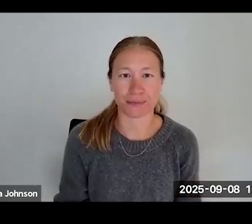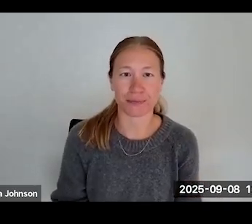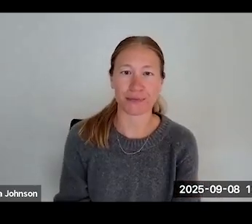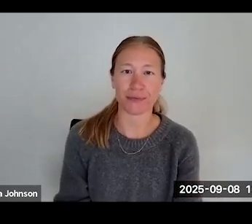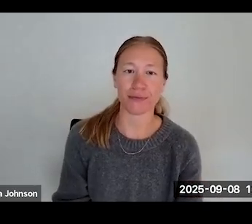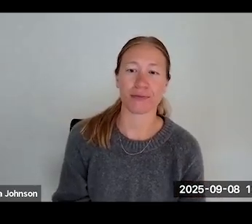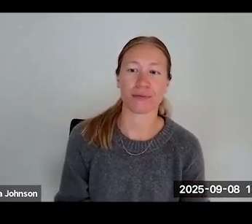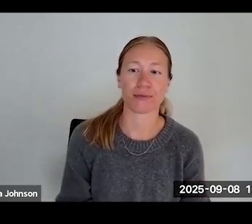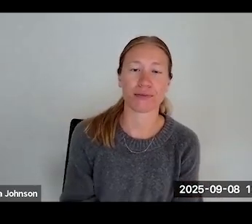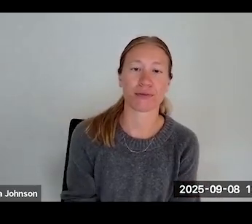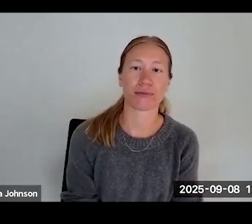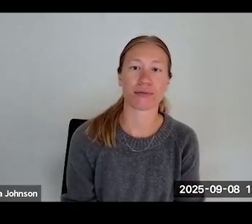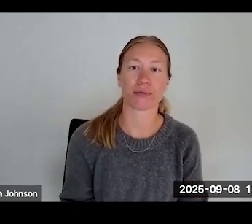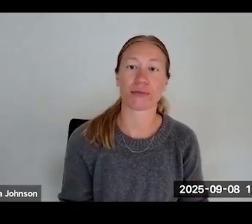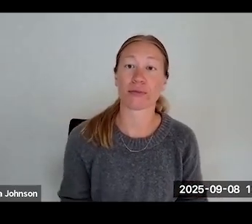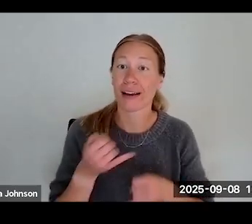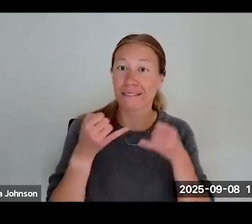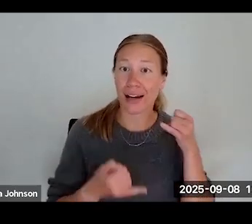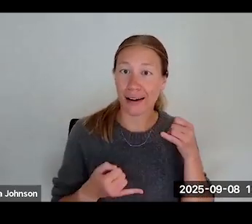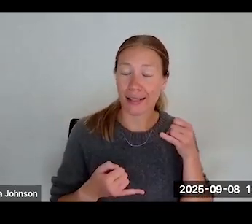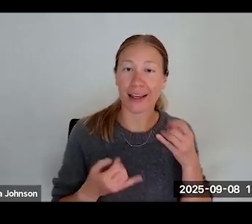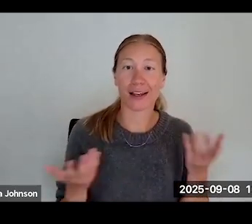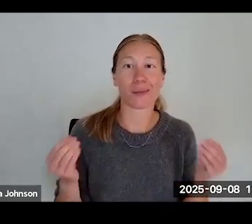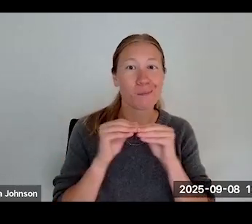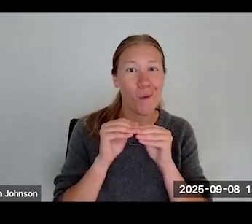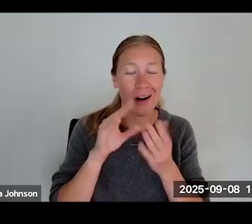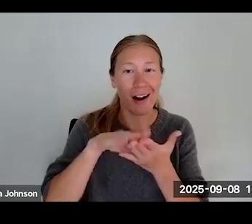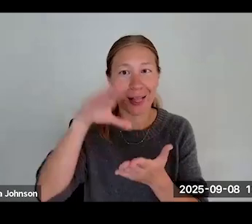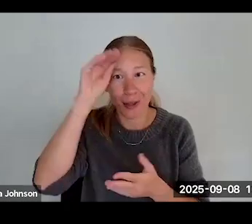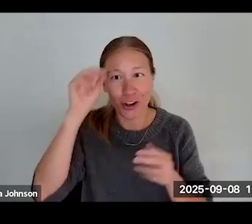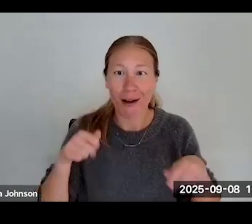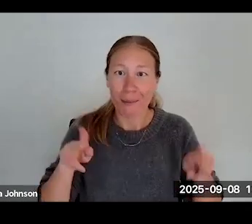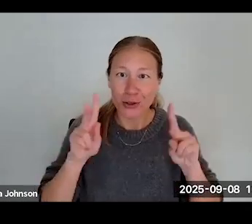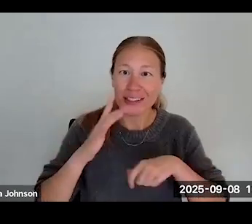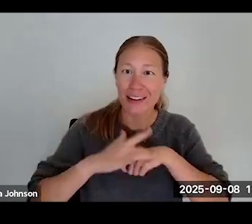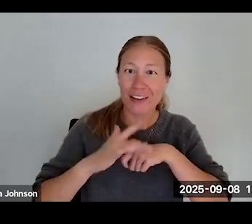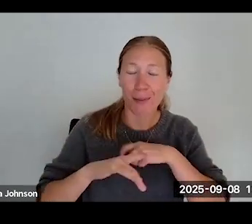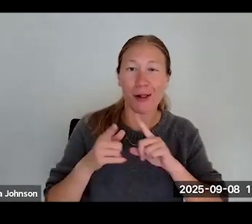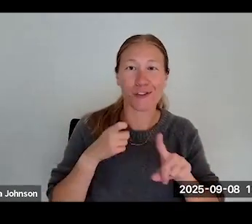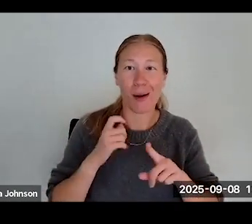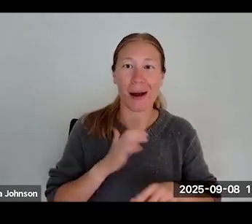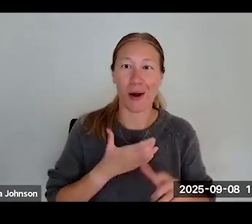And then, finally, we do have more learning opportunities from the Disability Equity Office. So we have a list of resources